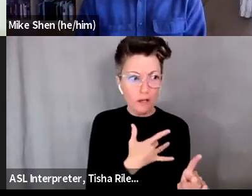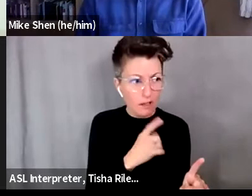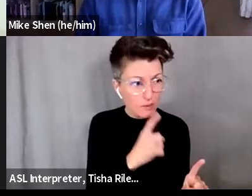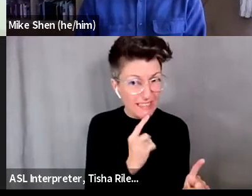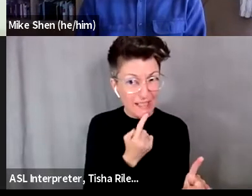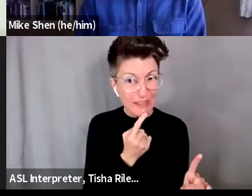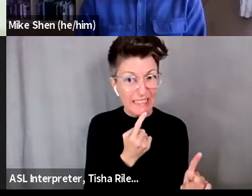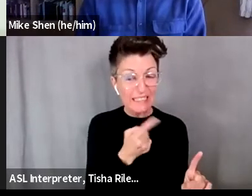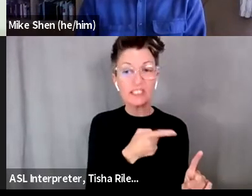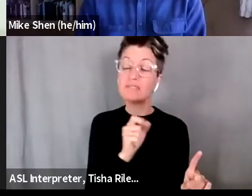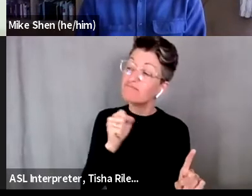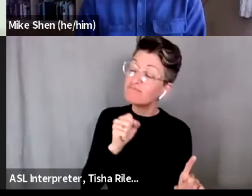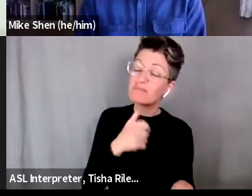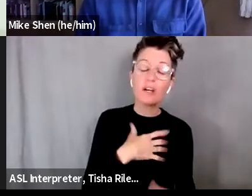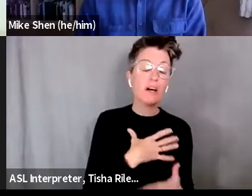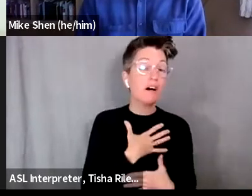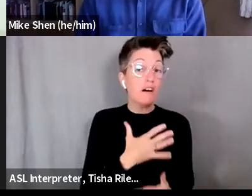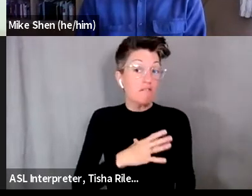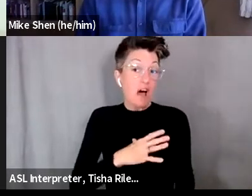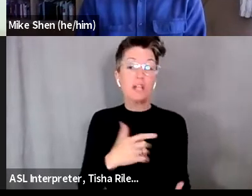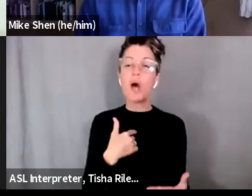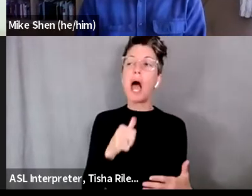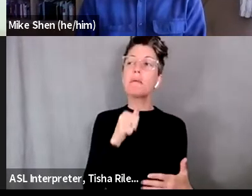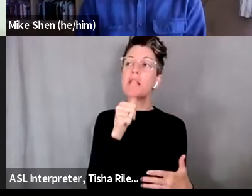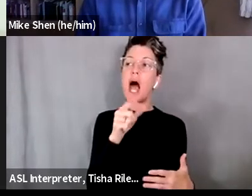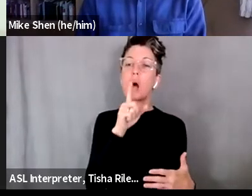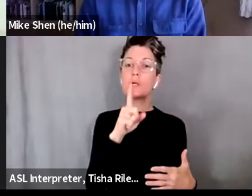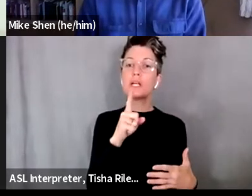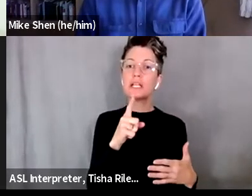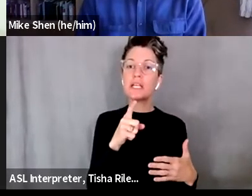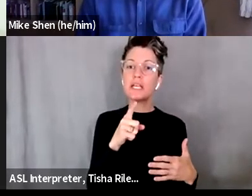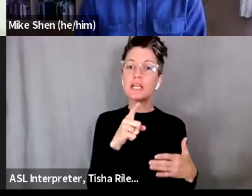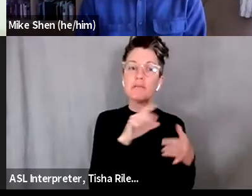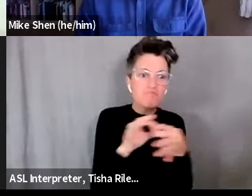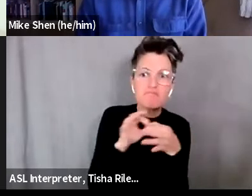So I, you know, I wasn't as in the weeds all the time with the team, but really tried to be